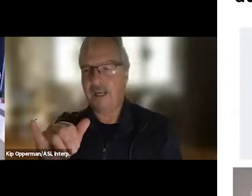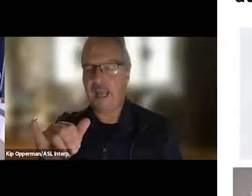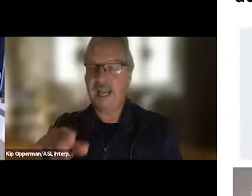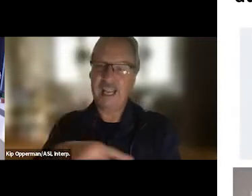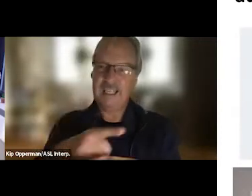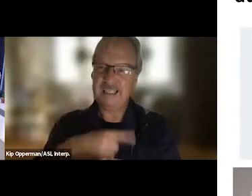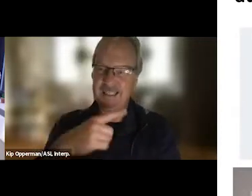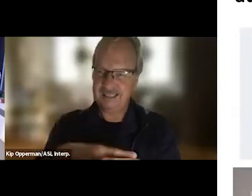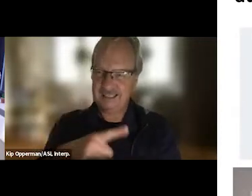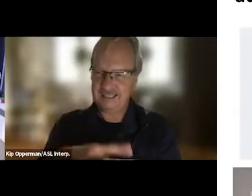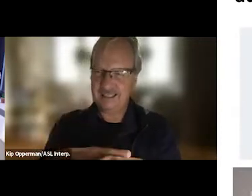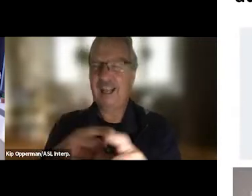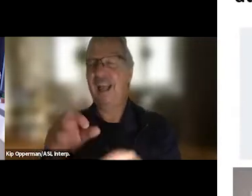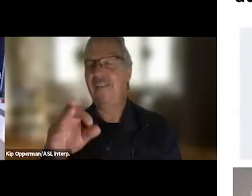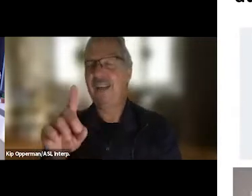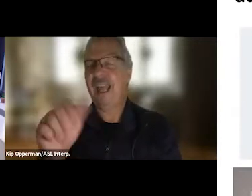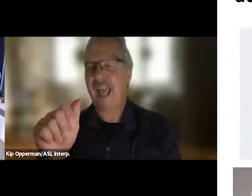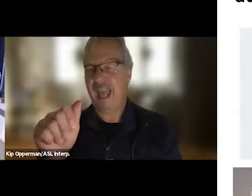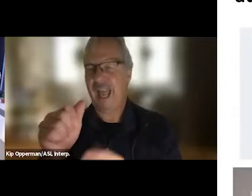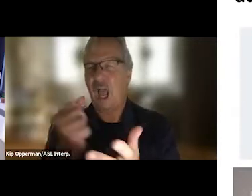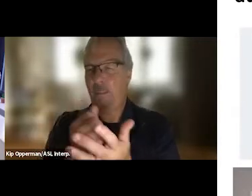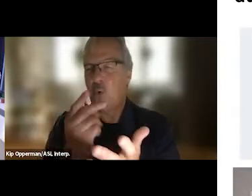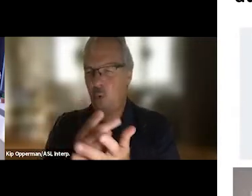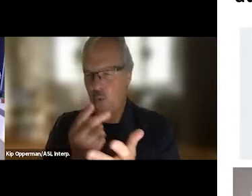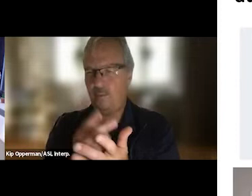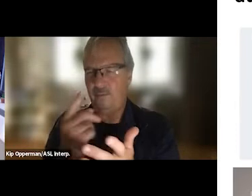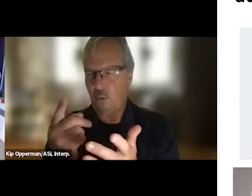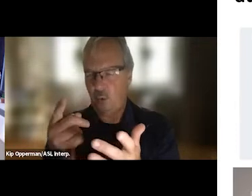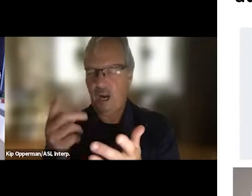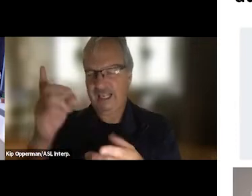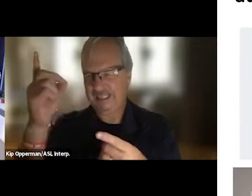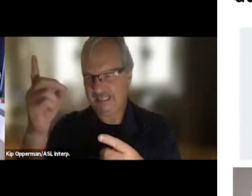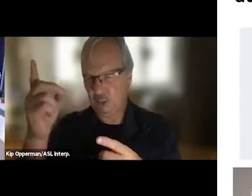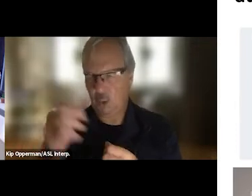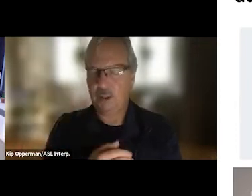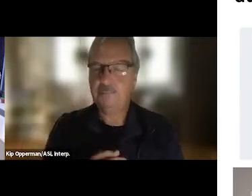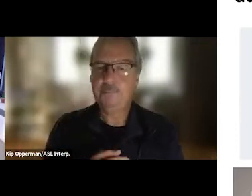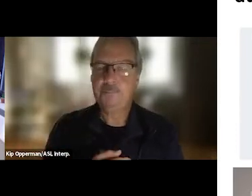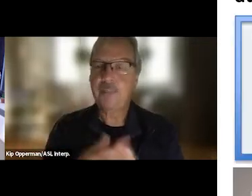as the FDA approved medications for opioid use disorder. And I'll just reemphasize that what we know about these medications